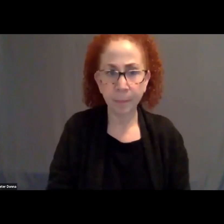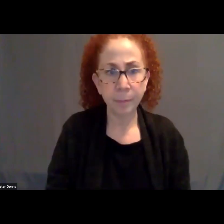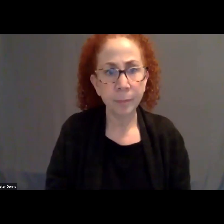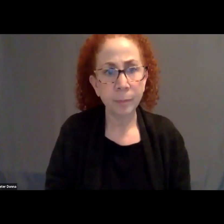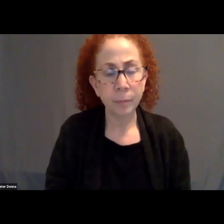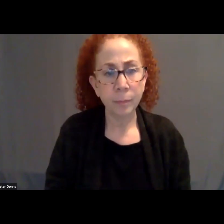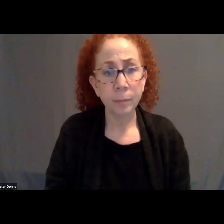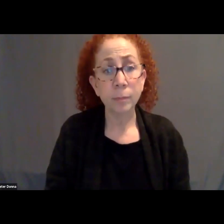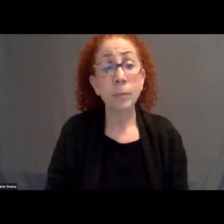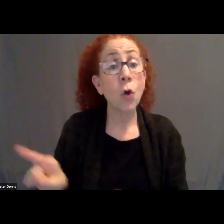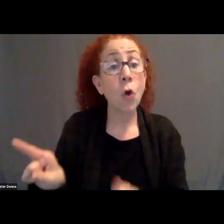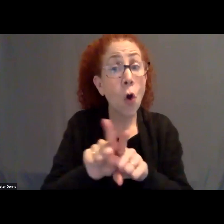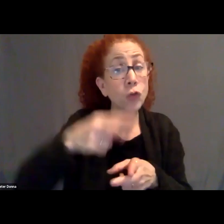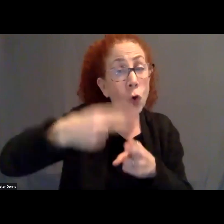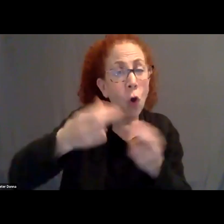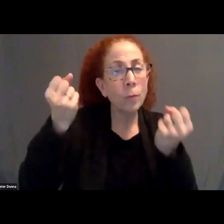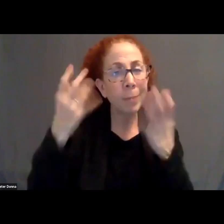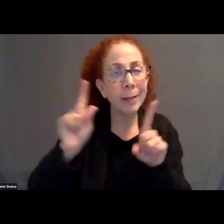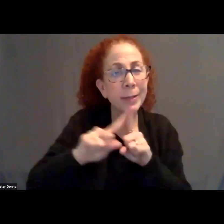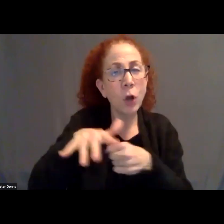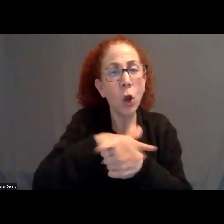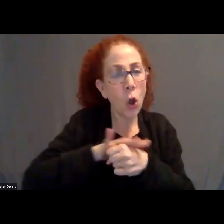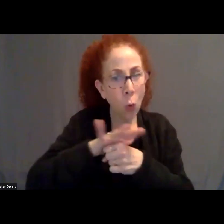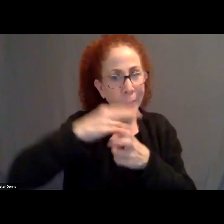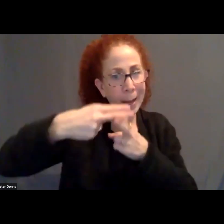Also known by a variety of locally derived names,